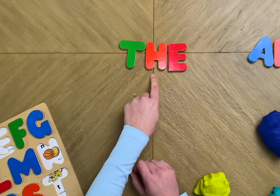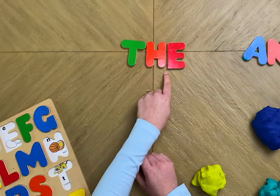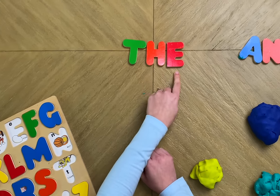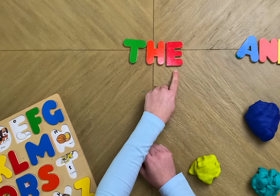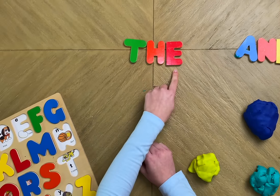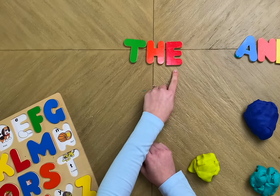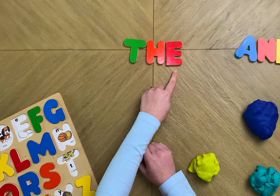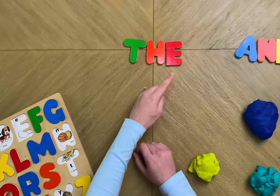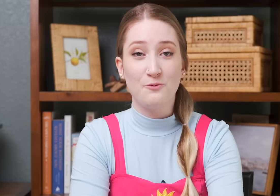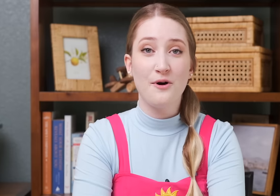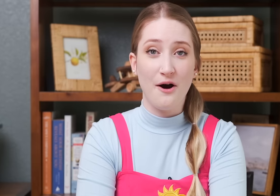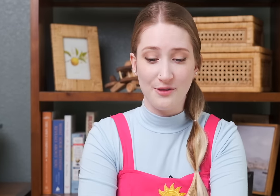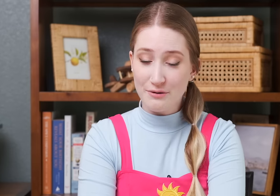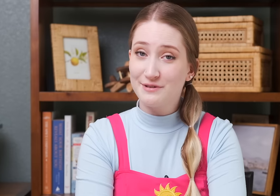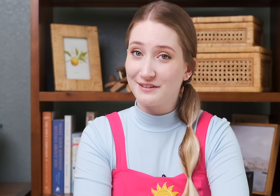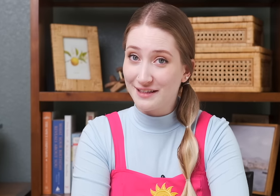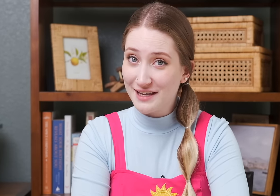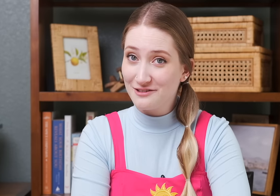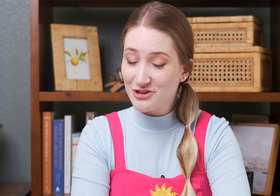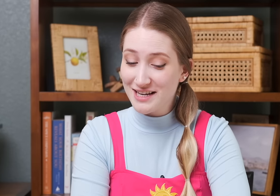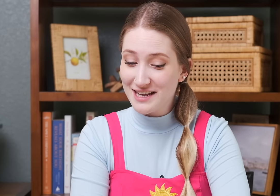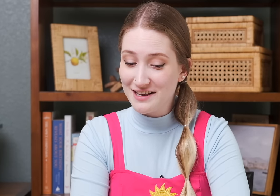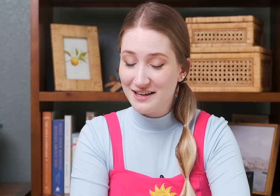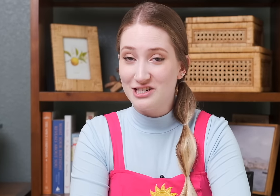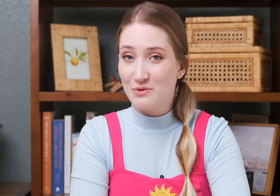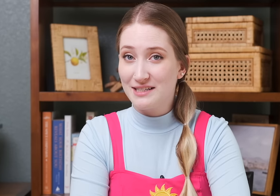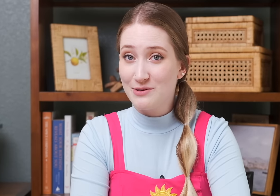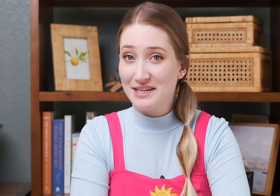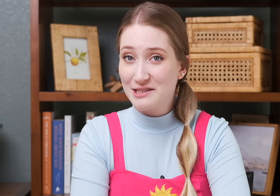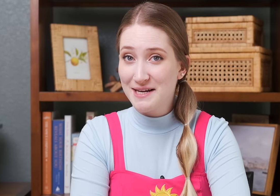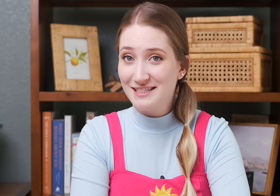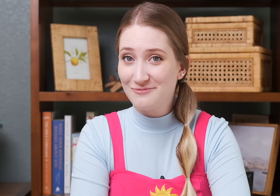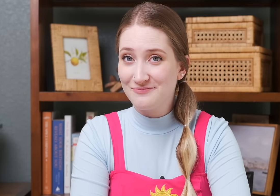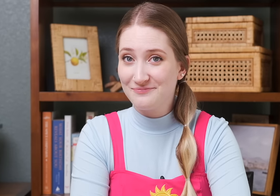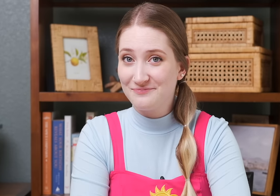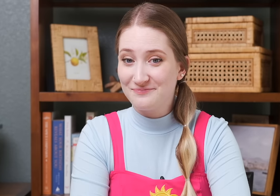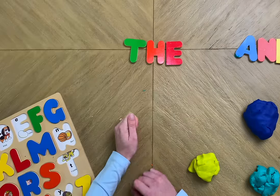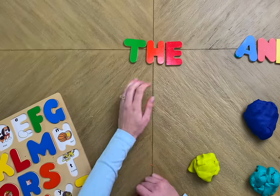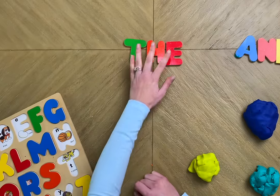Whoa, that one was a little tricky. Do you want to see what the next one is? Okay.